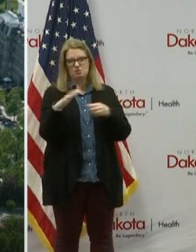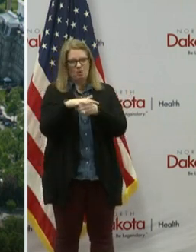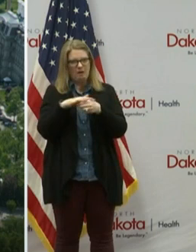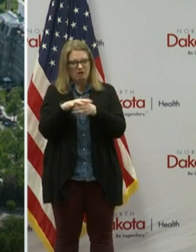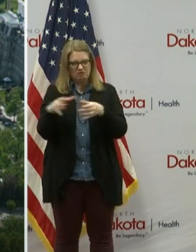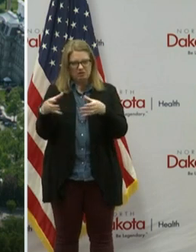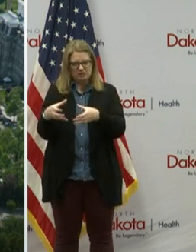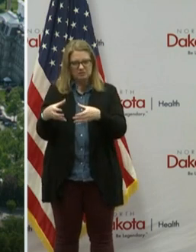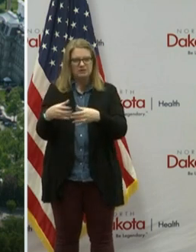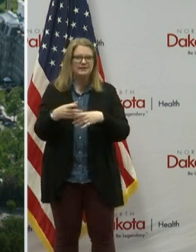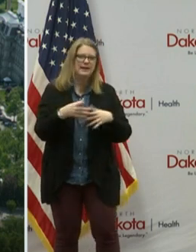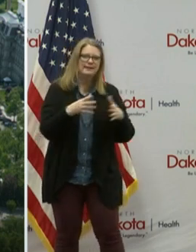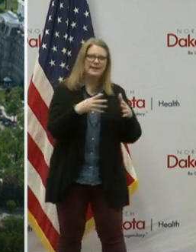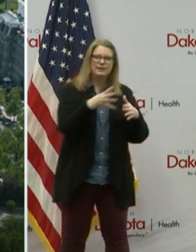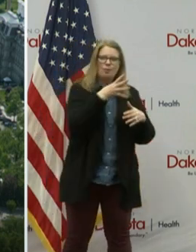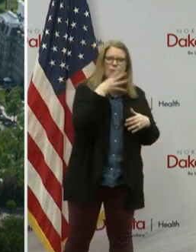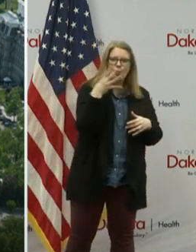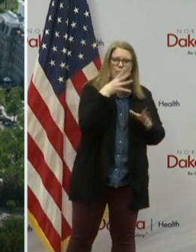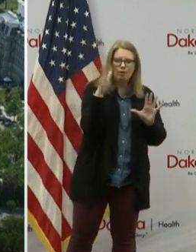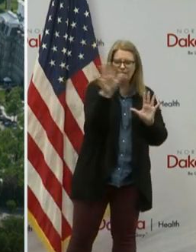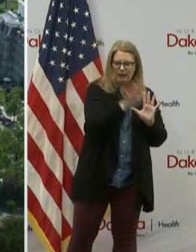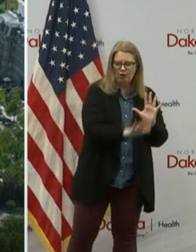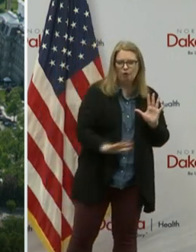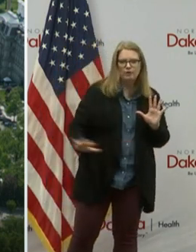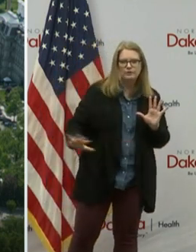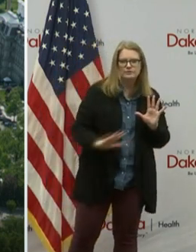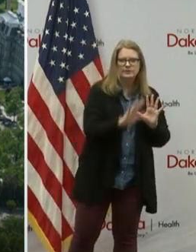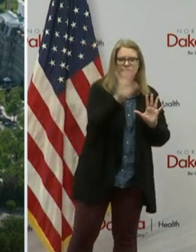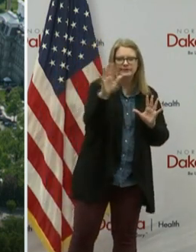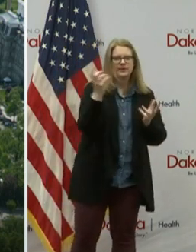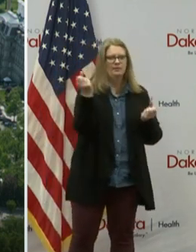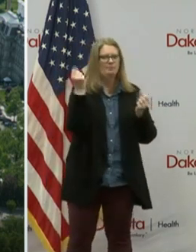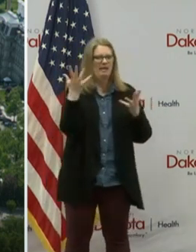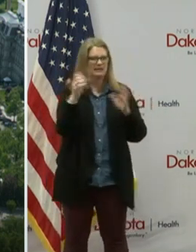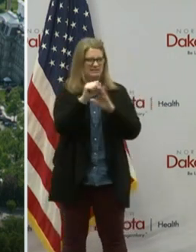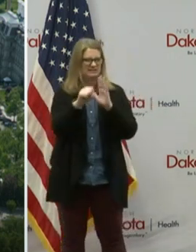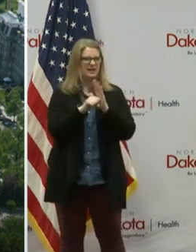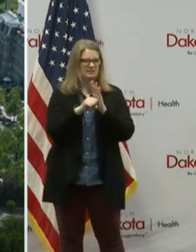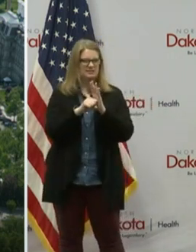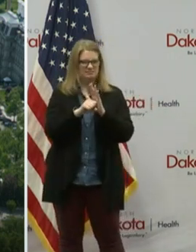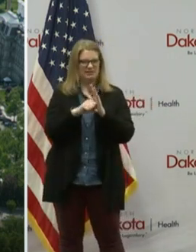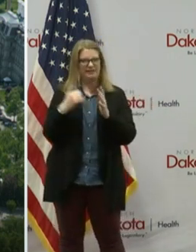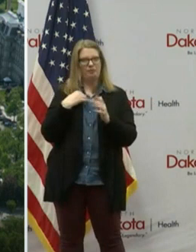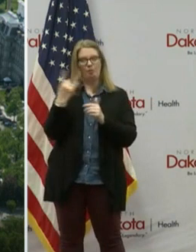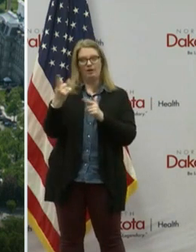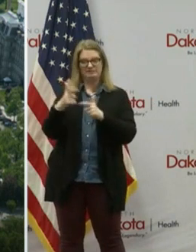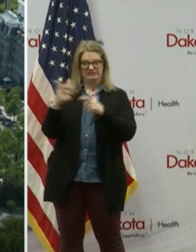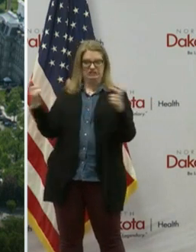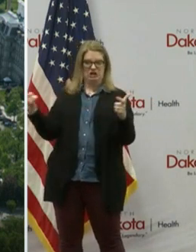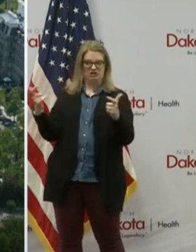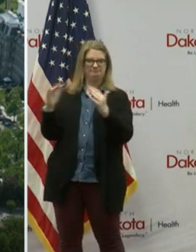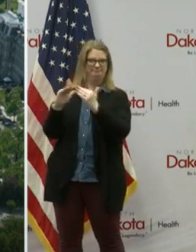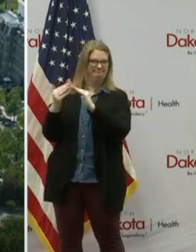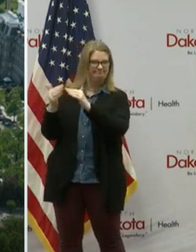WHEN YOU HAVE GOT STATES THAT HAVE A REALLY LARGE METRO AREAS AND SMALL RURAL AREAS, YOU